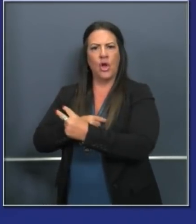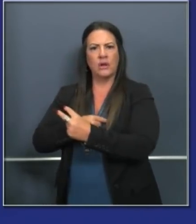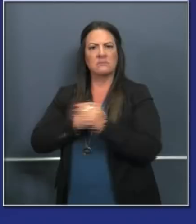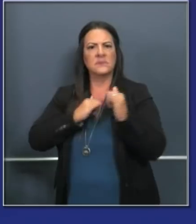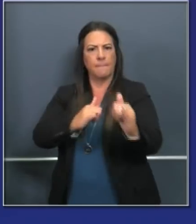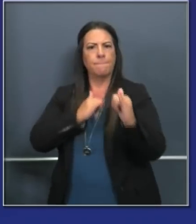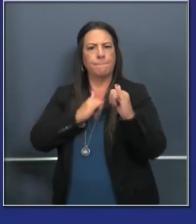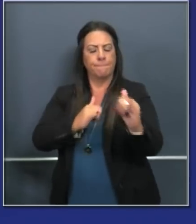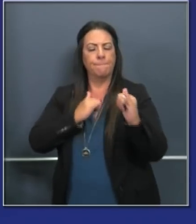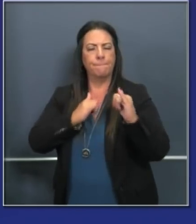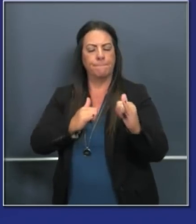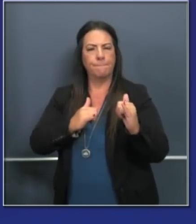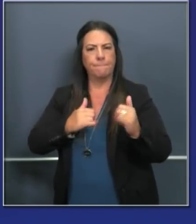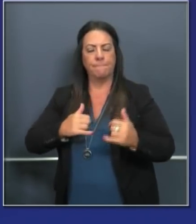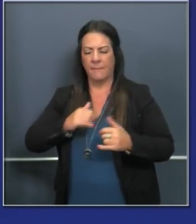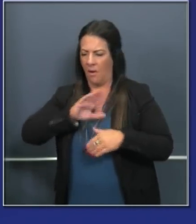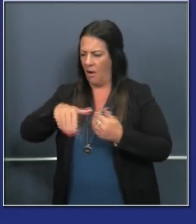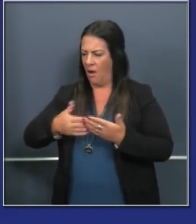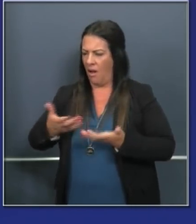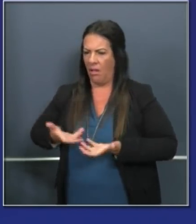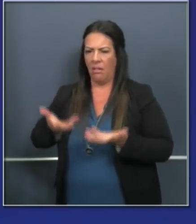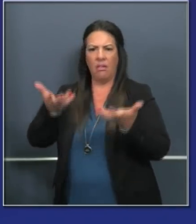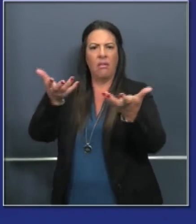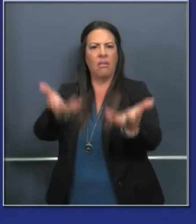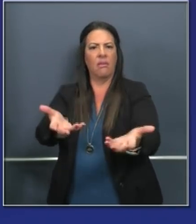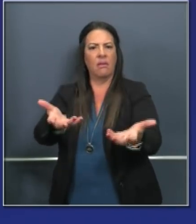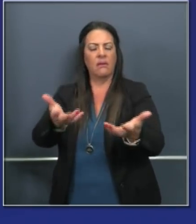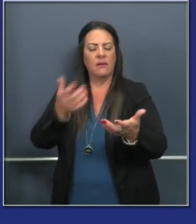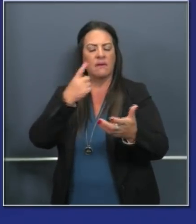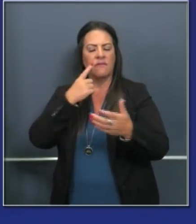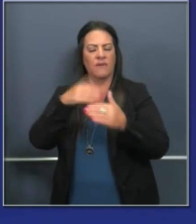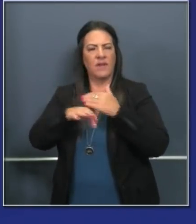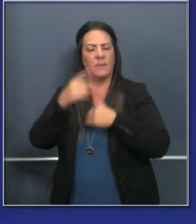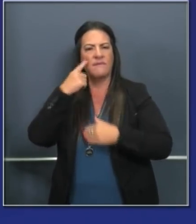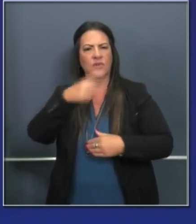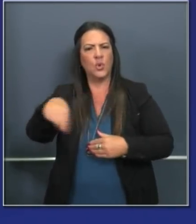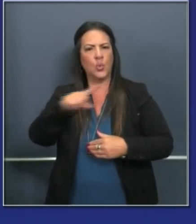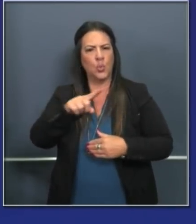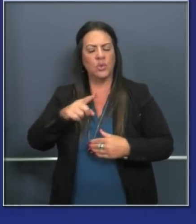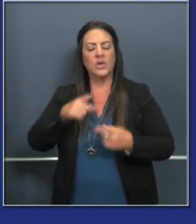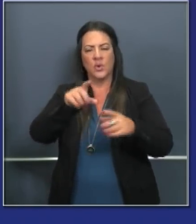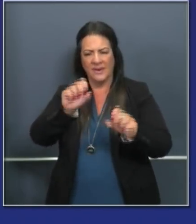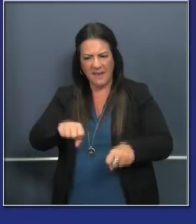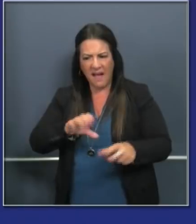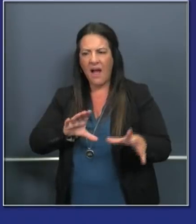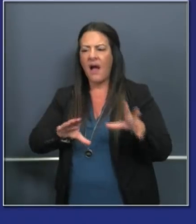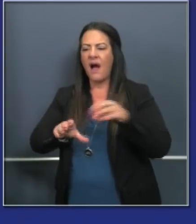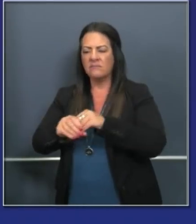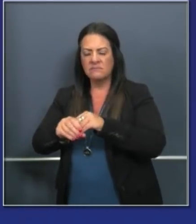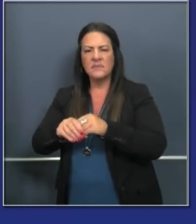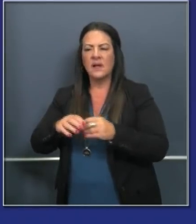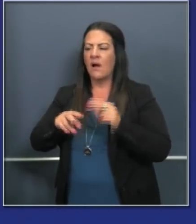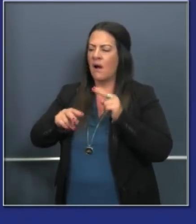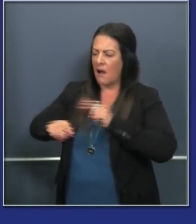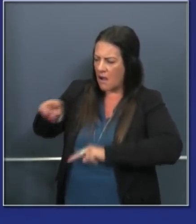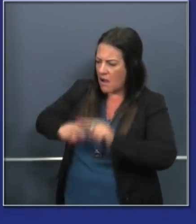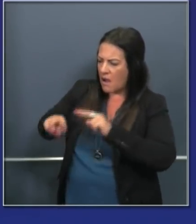SOURCE RESOURCES AVAILABLE AT GET OF DOT COM GOV YOU'LL SEE IT STATE OF CALIFORNIA SEE IT ON THE SCREEN THERE WE'RE